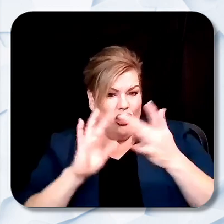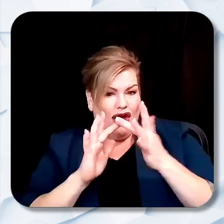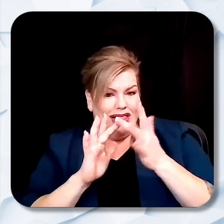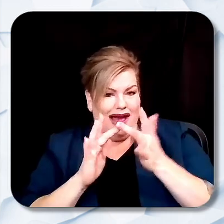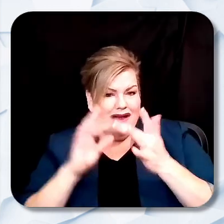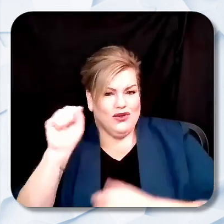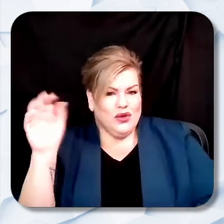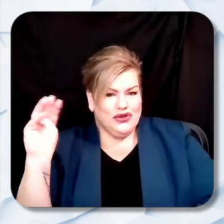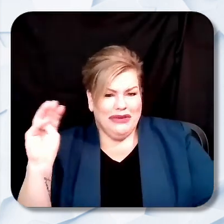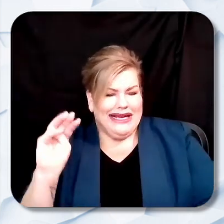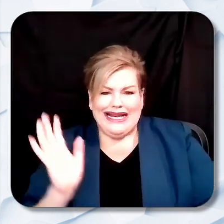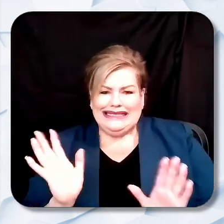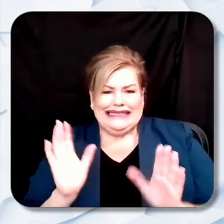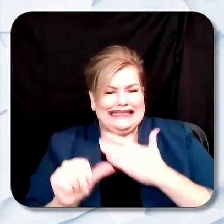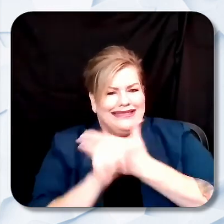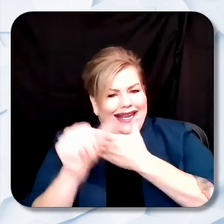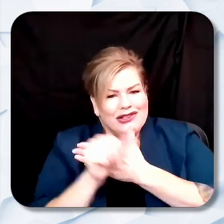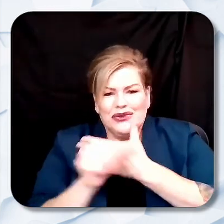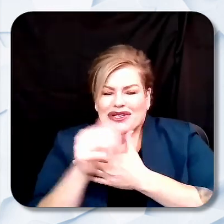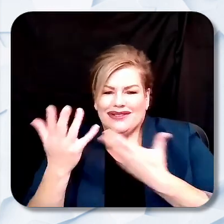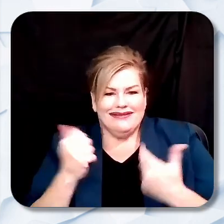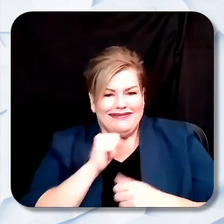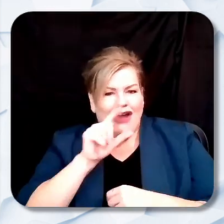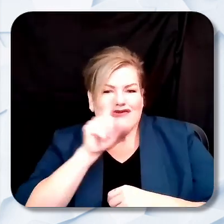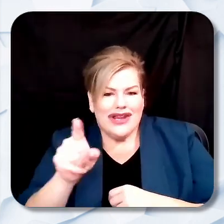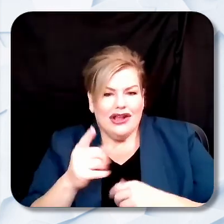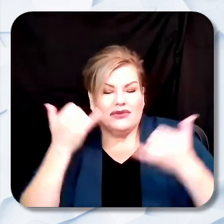in this past year, where there has been more public awareness, the students are